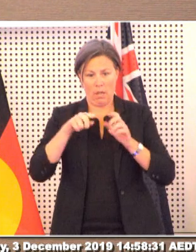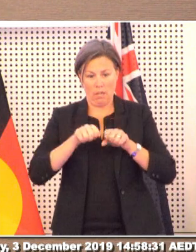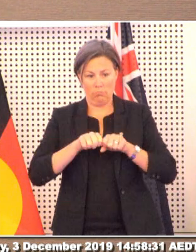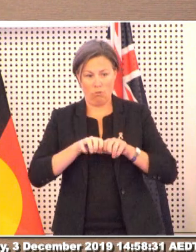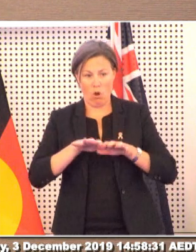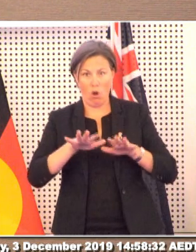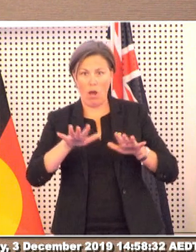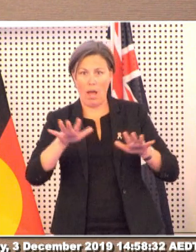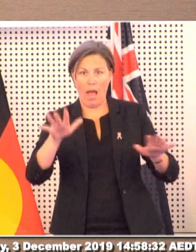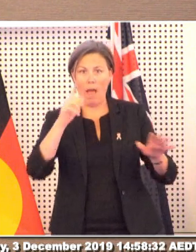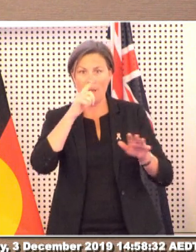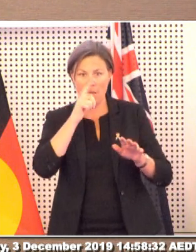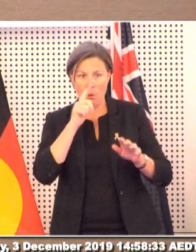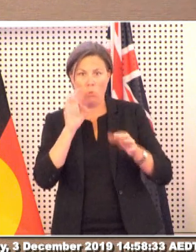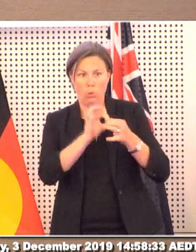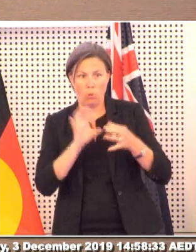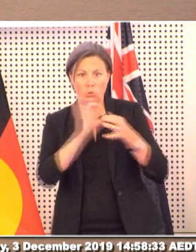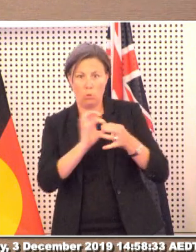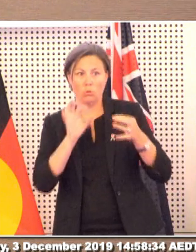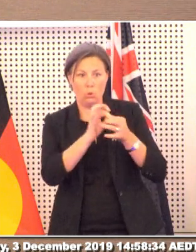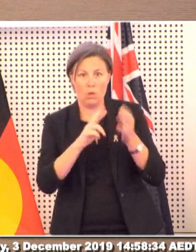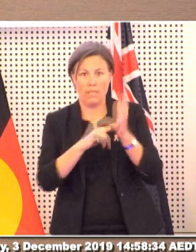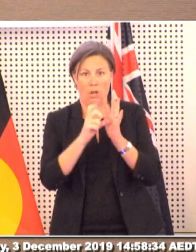large number of people to be put on plans very quickly, so there was a lot of